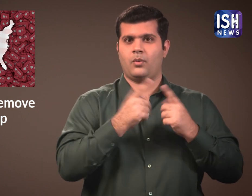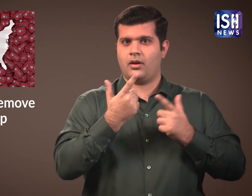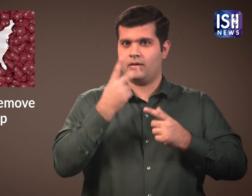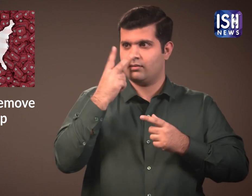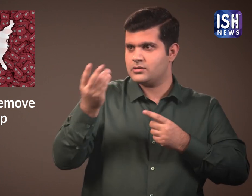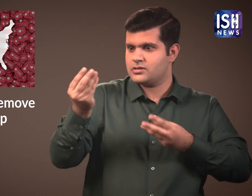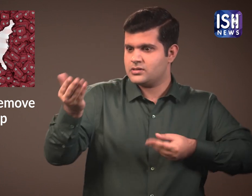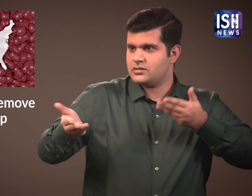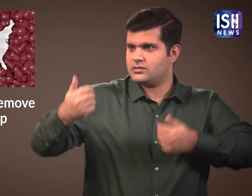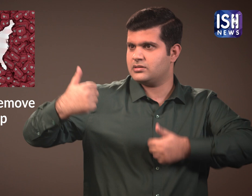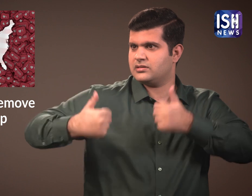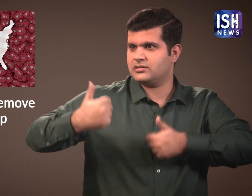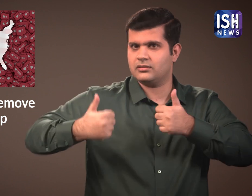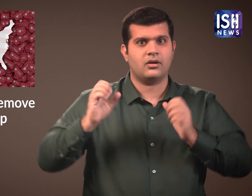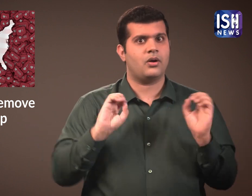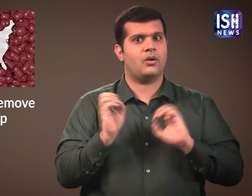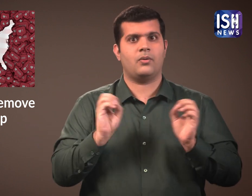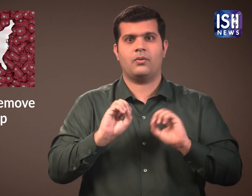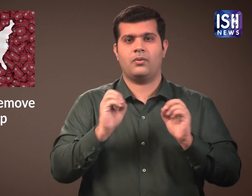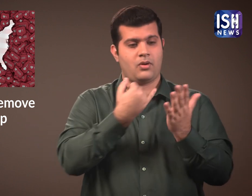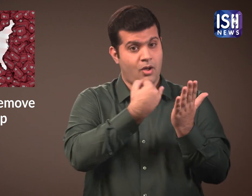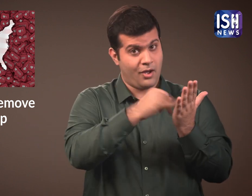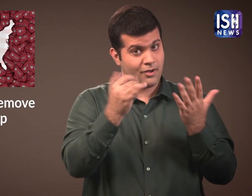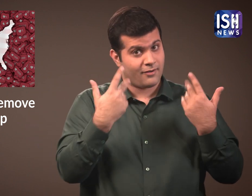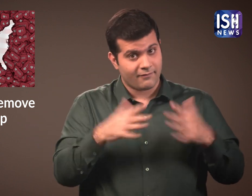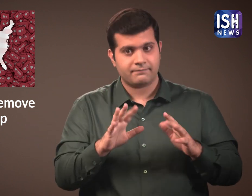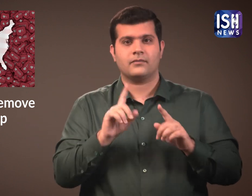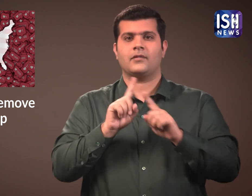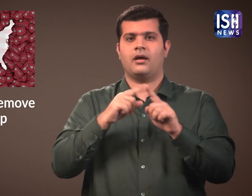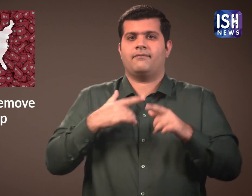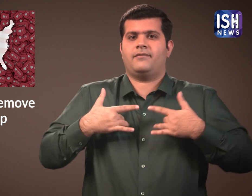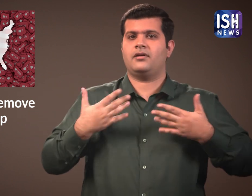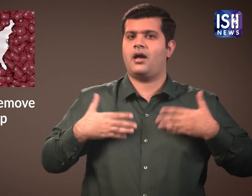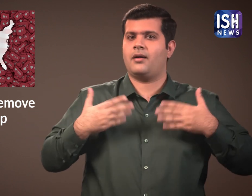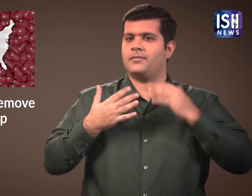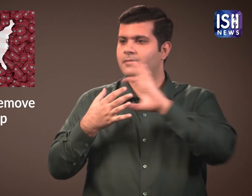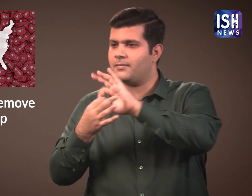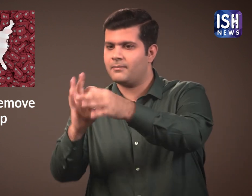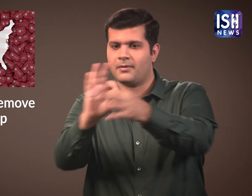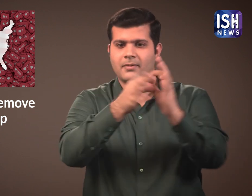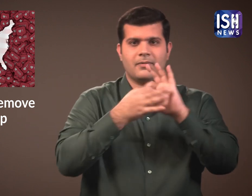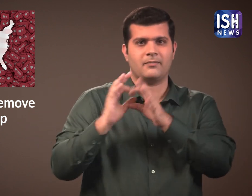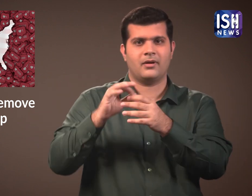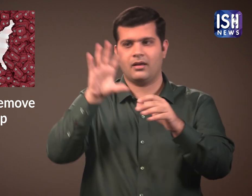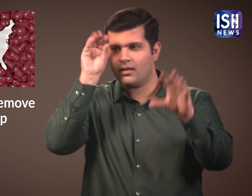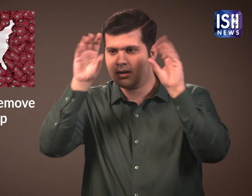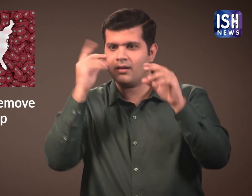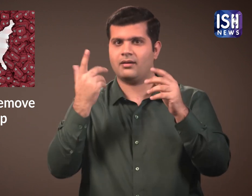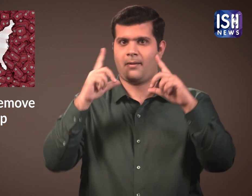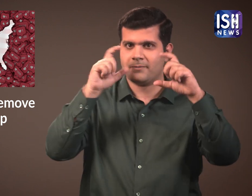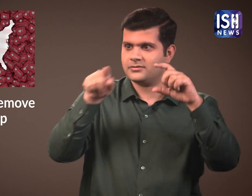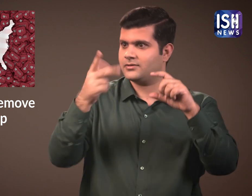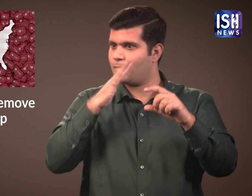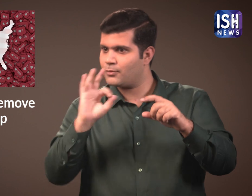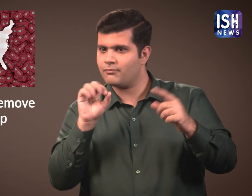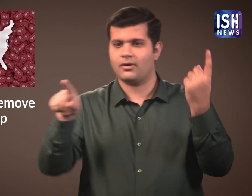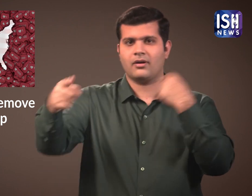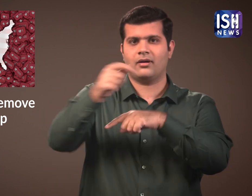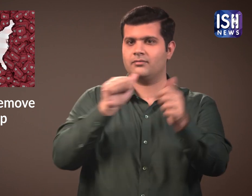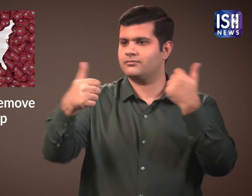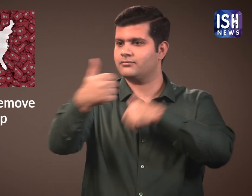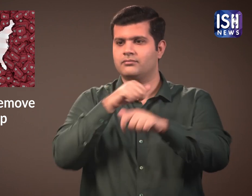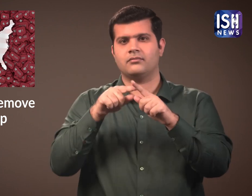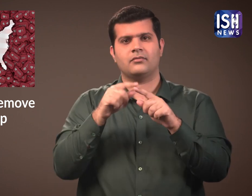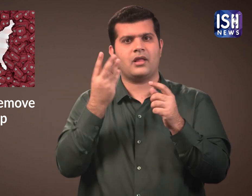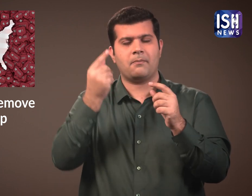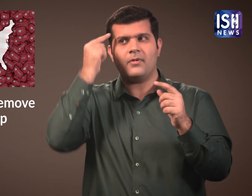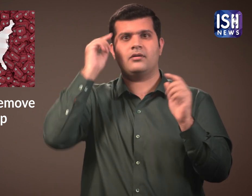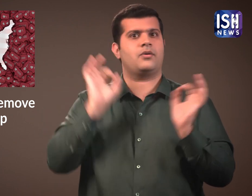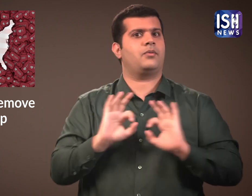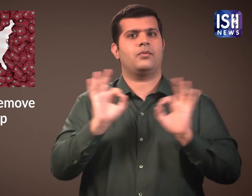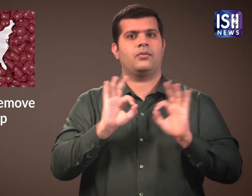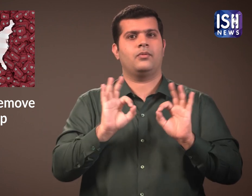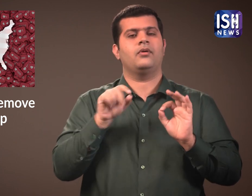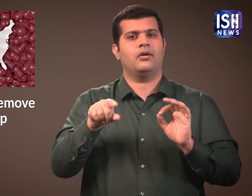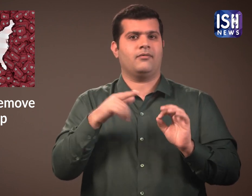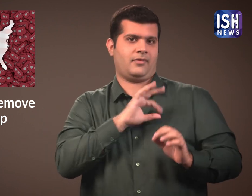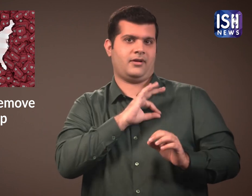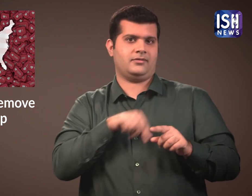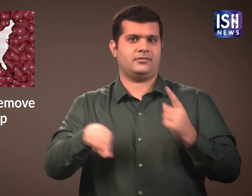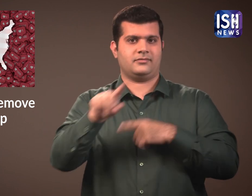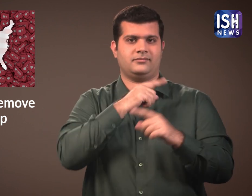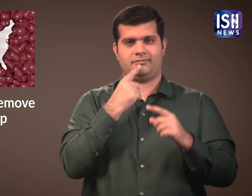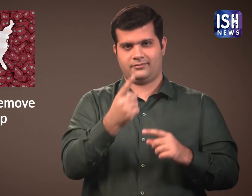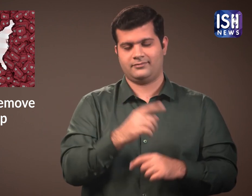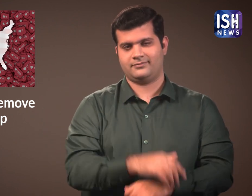Because now there will be no competition and people can connect with each other instead of worrying about their Likes.